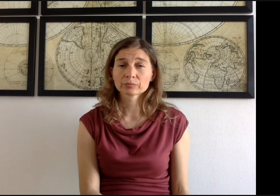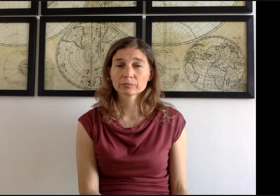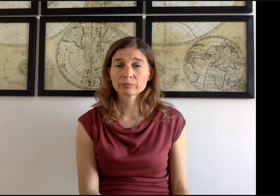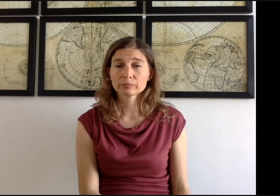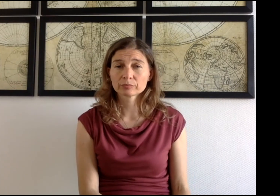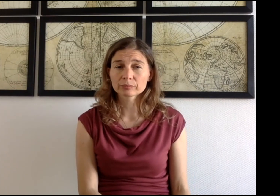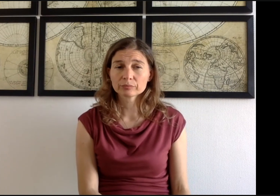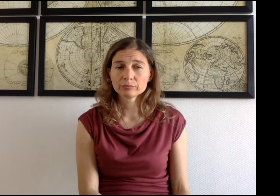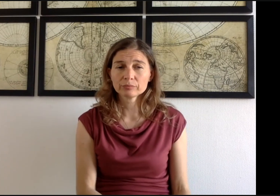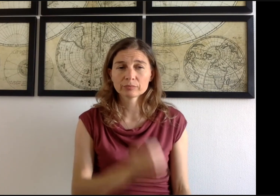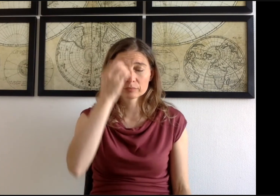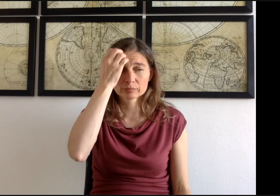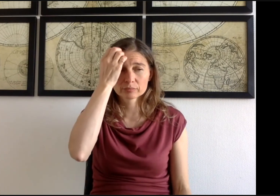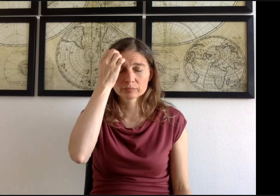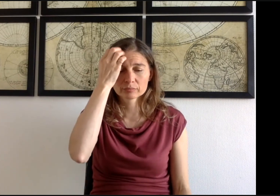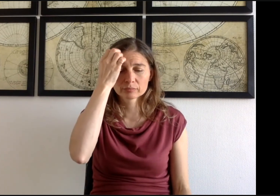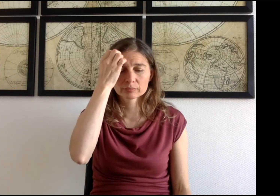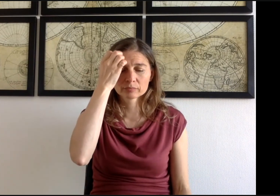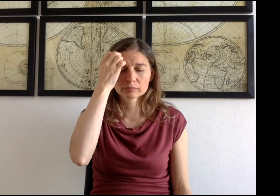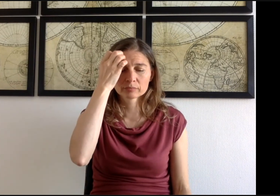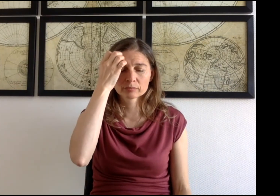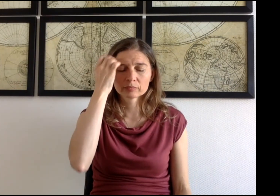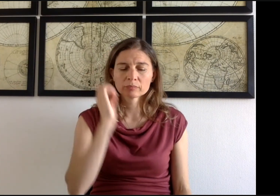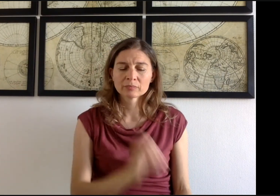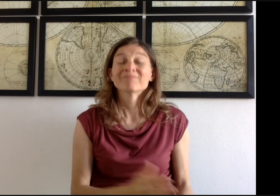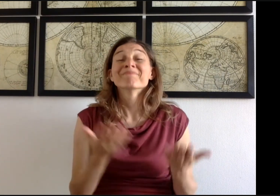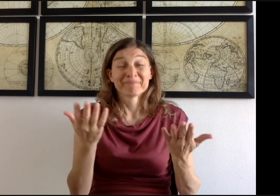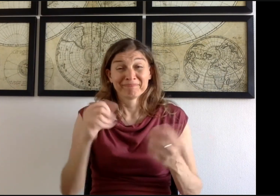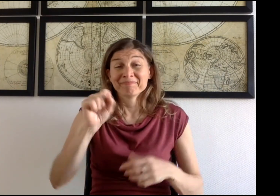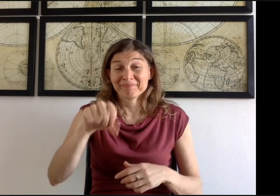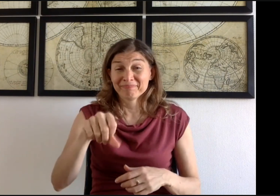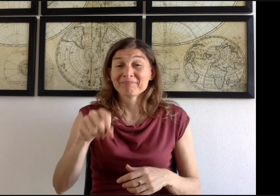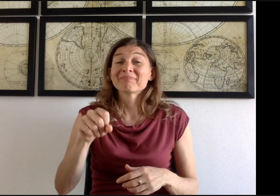We see that the big problem is about personal protective equipment